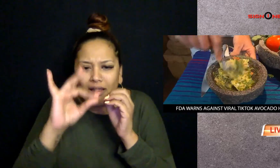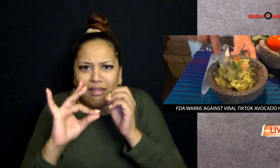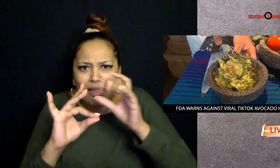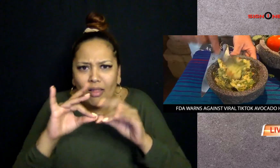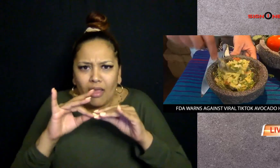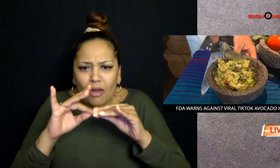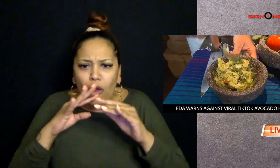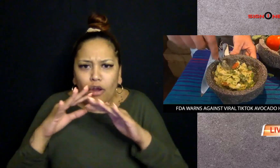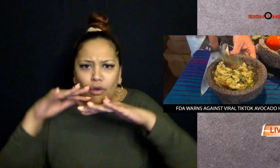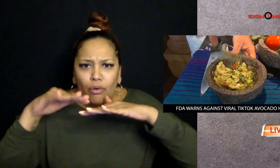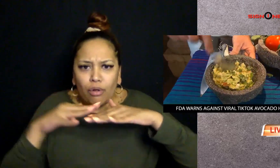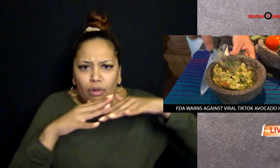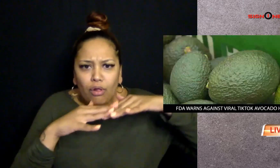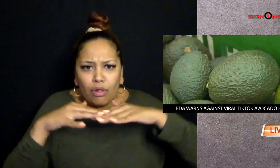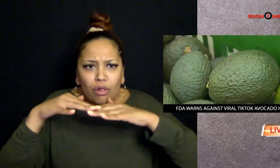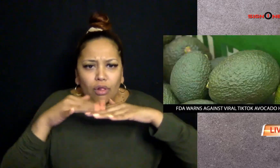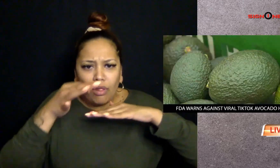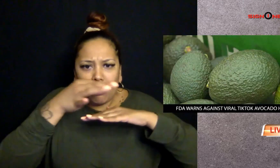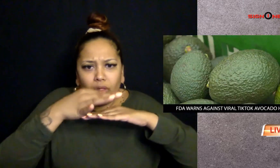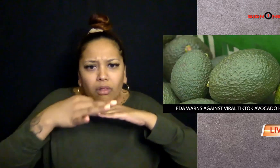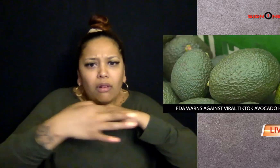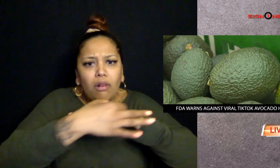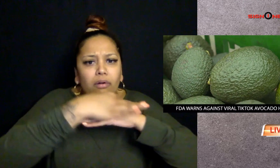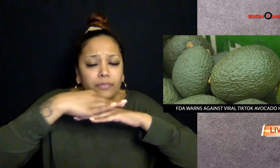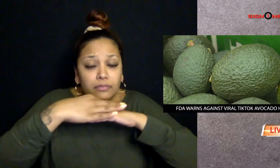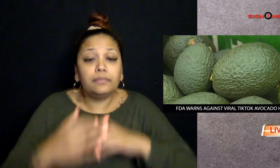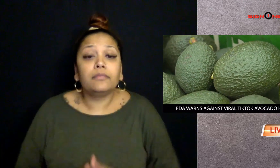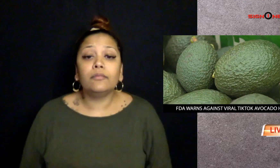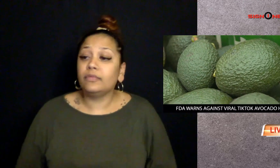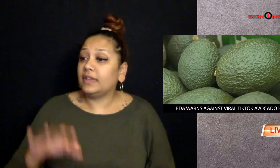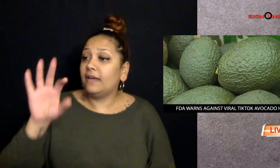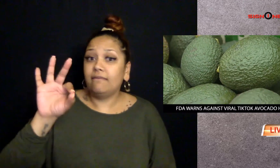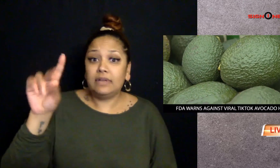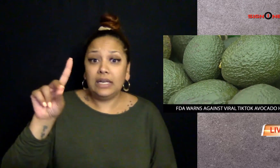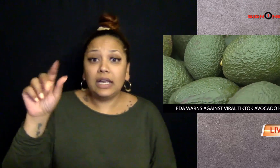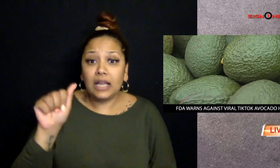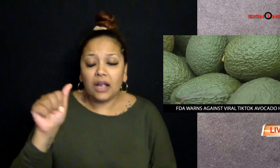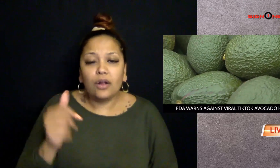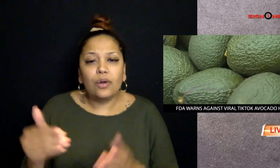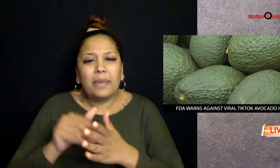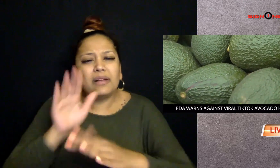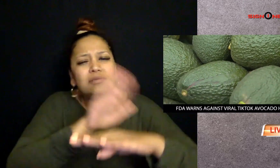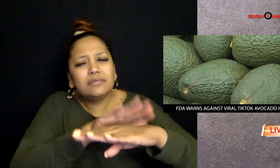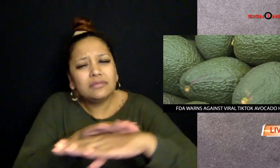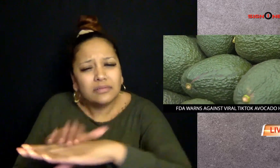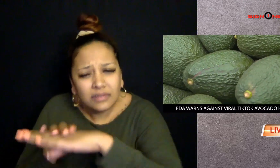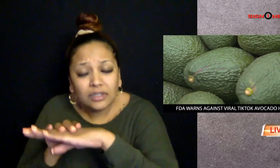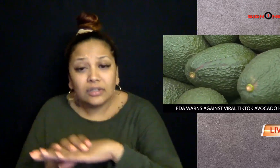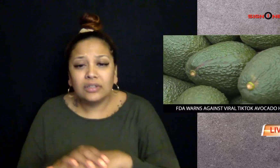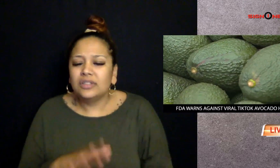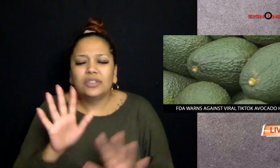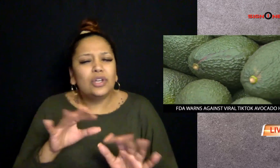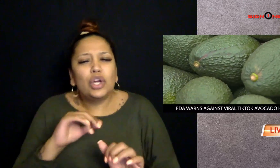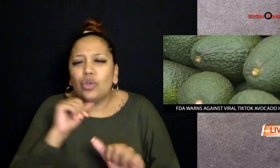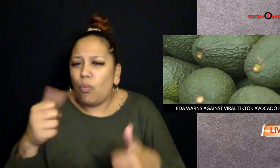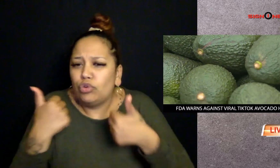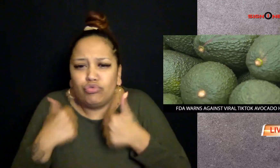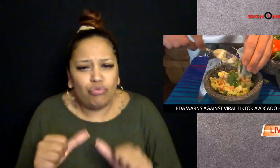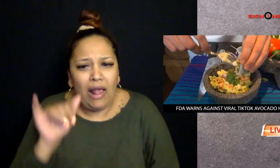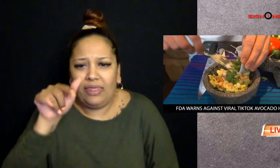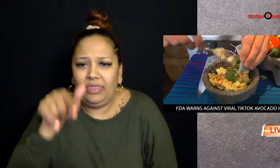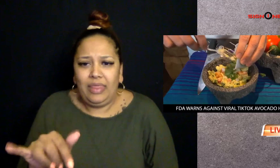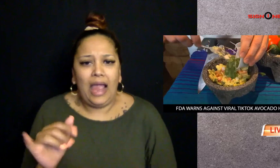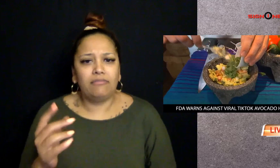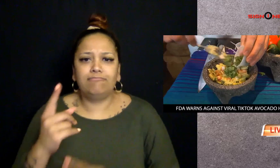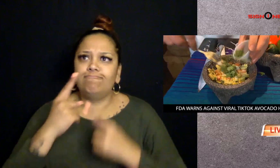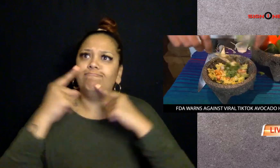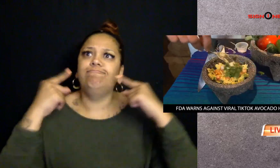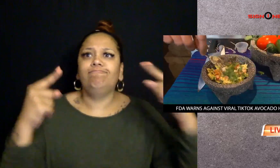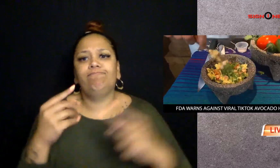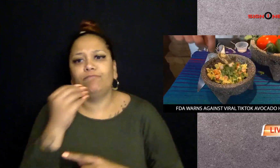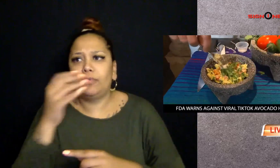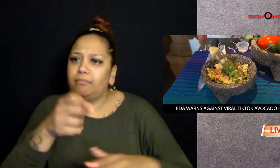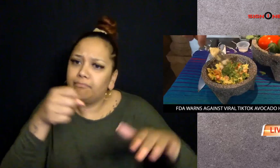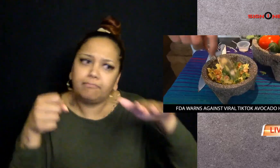to multiply while submerged in water so the FDA is repeatedly warning against trying this